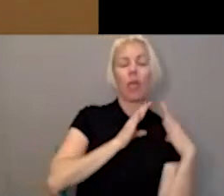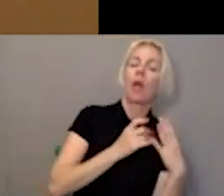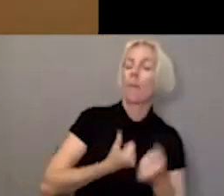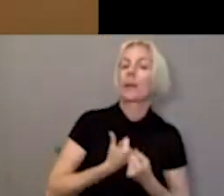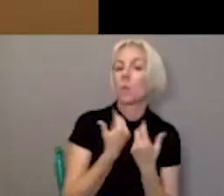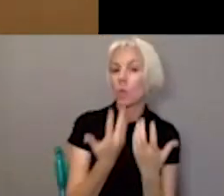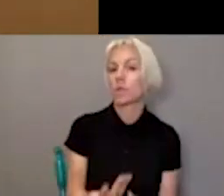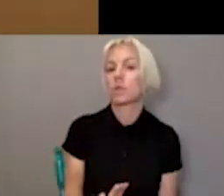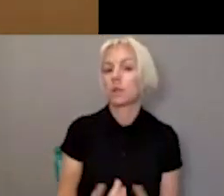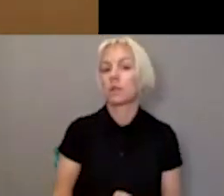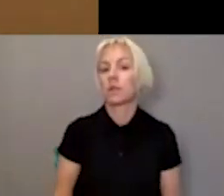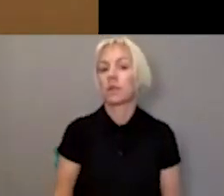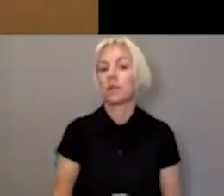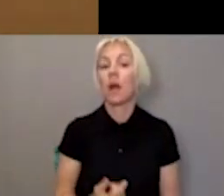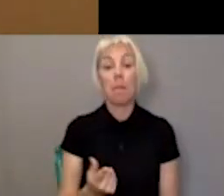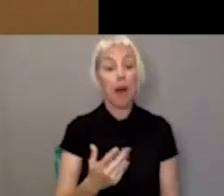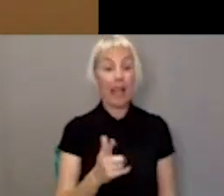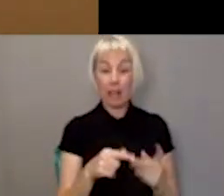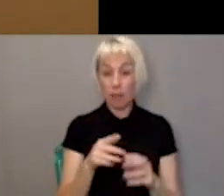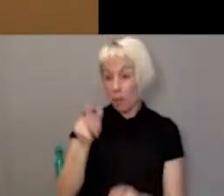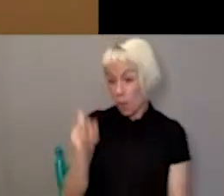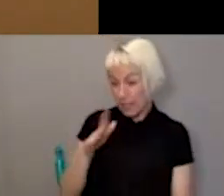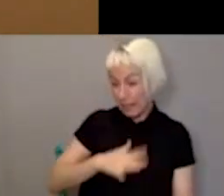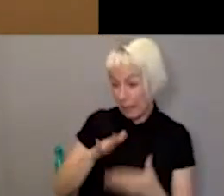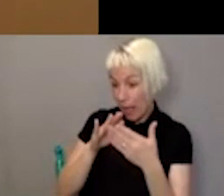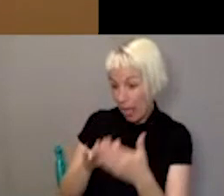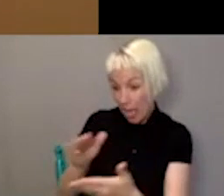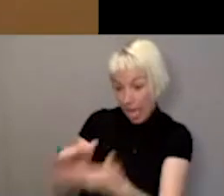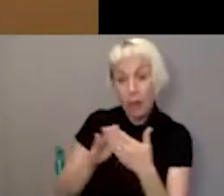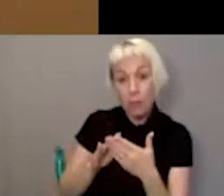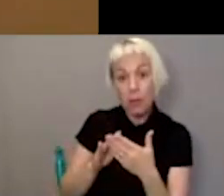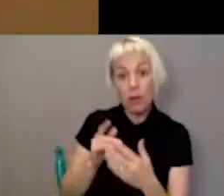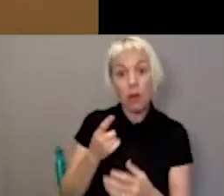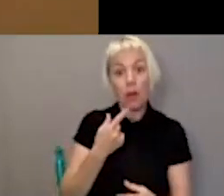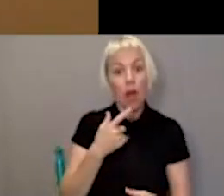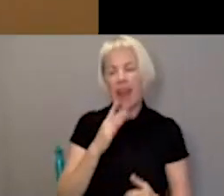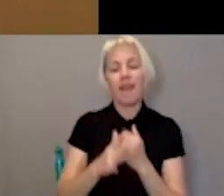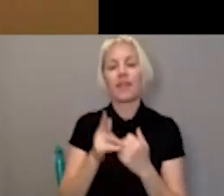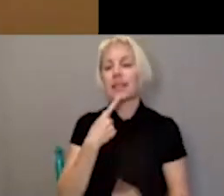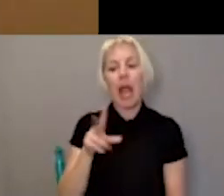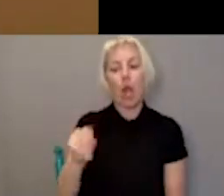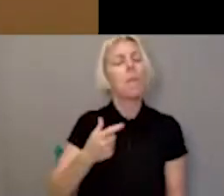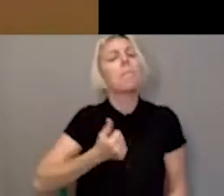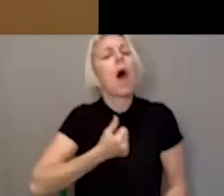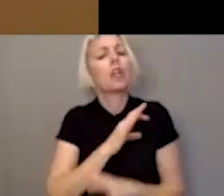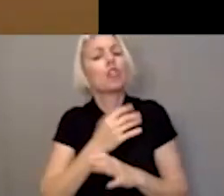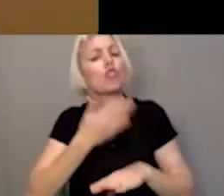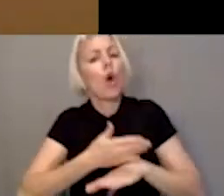my job is not to do self, individual advocacy, but when you have someone stop you in your